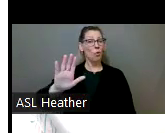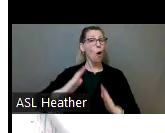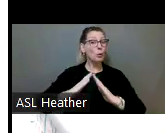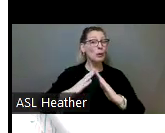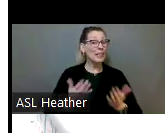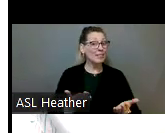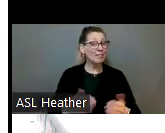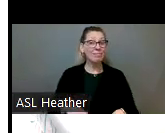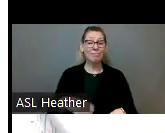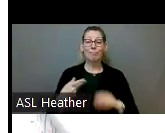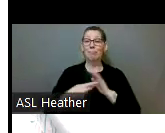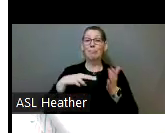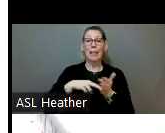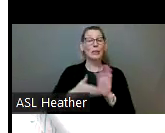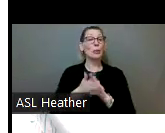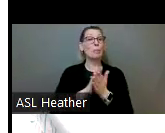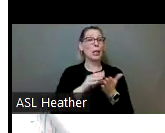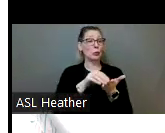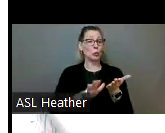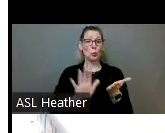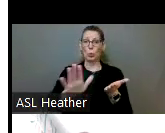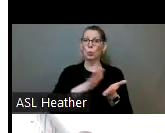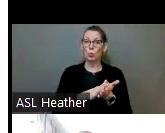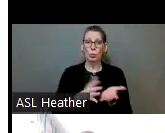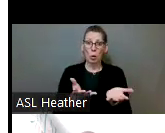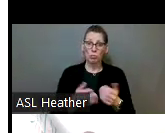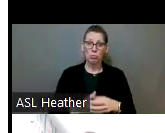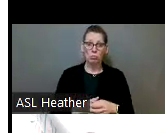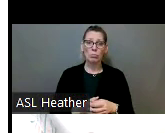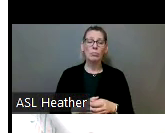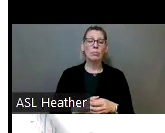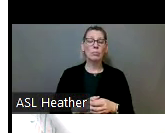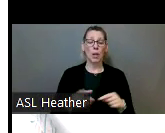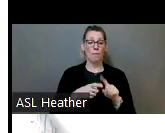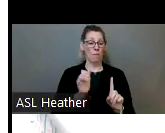What does it mean to be a student in your school? And from there okay,